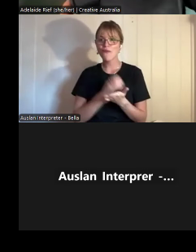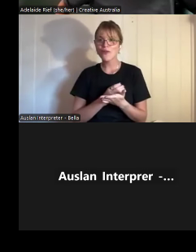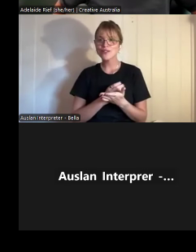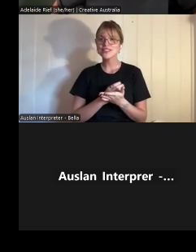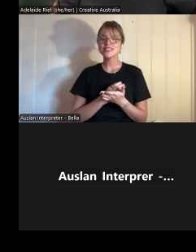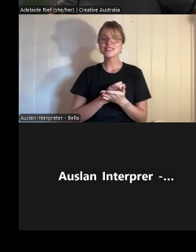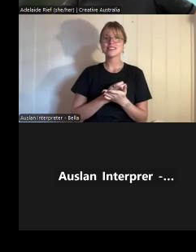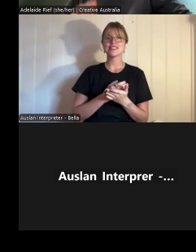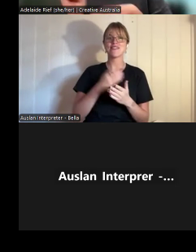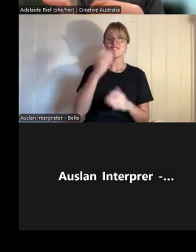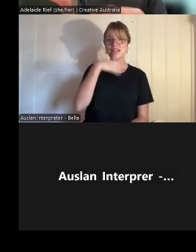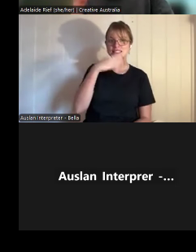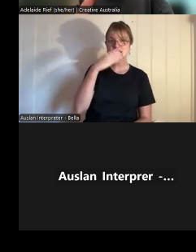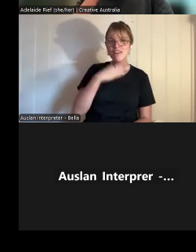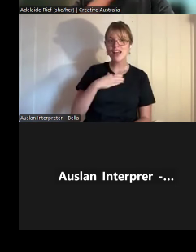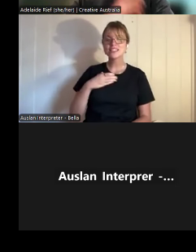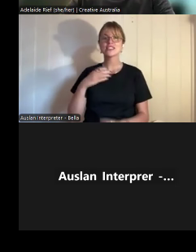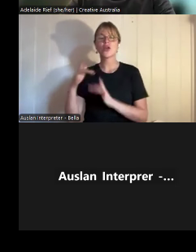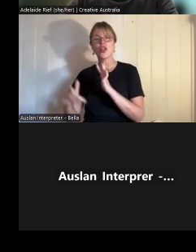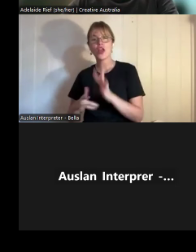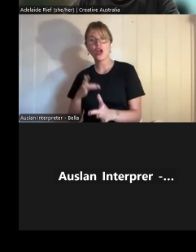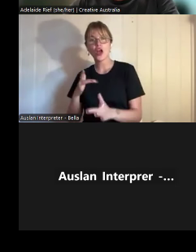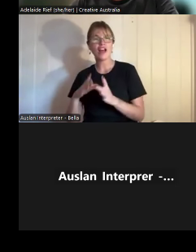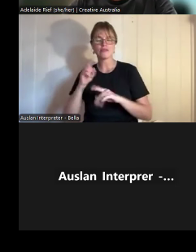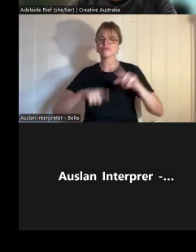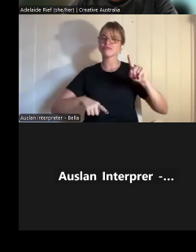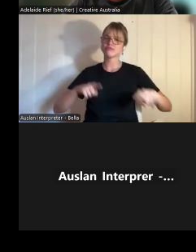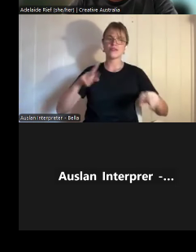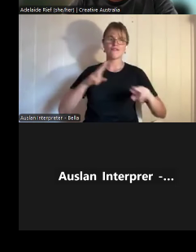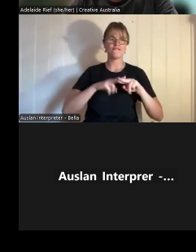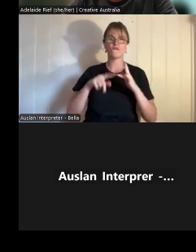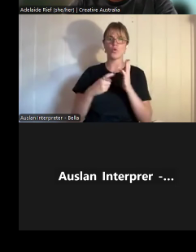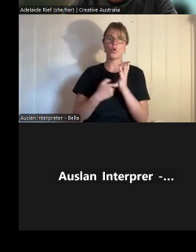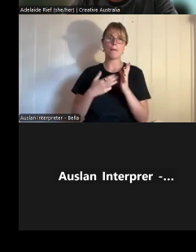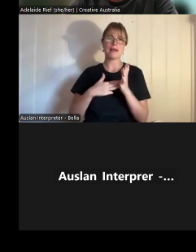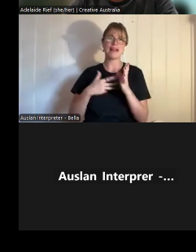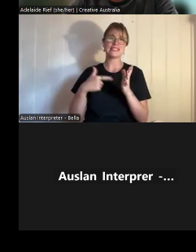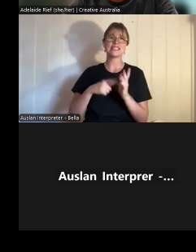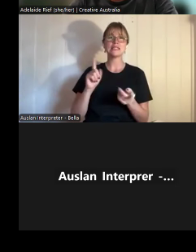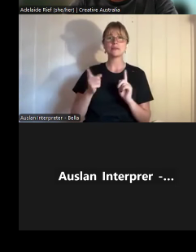across a range of different formats, including single hour long webinars through to multi day